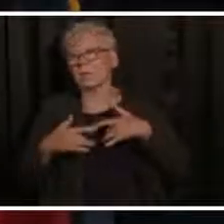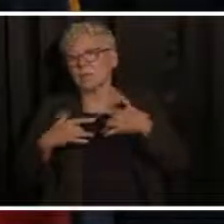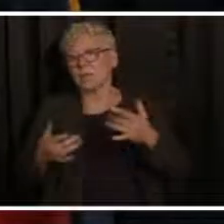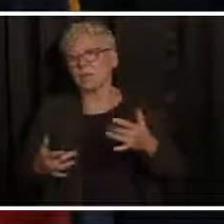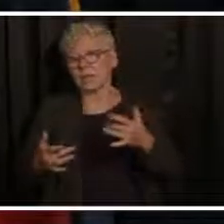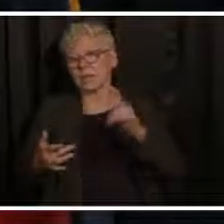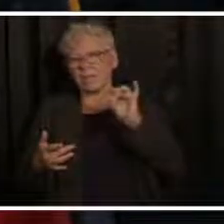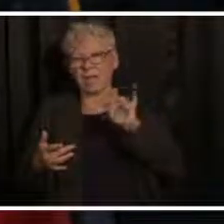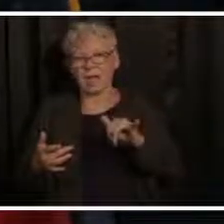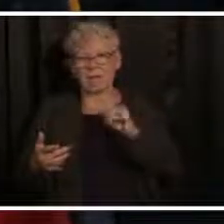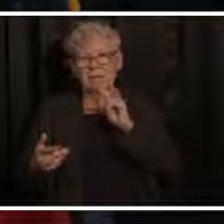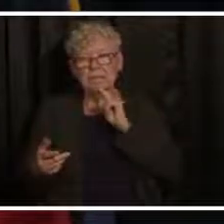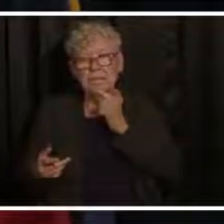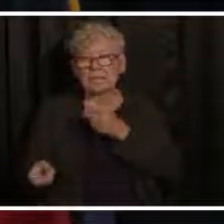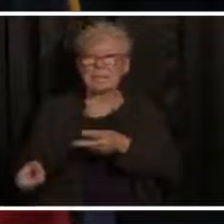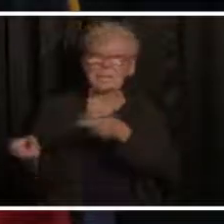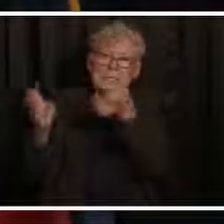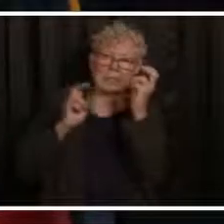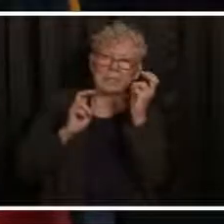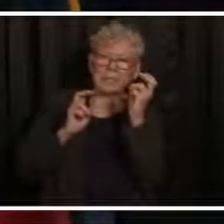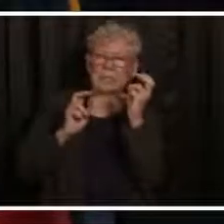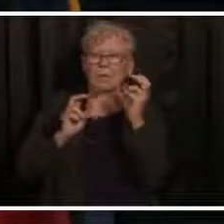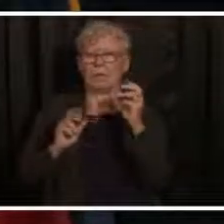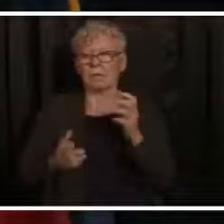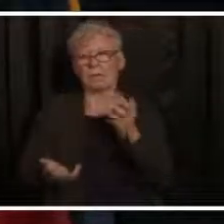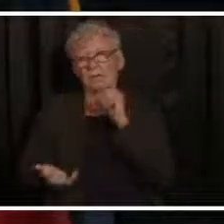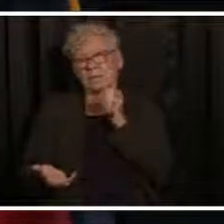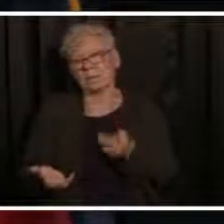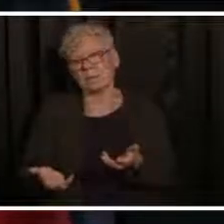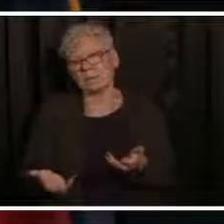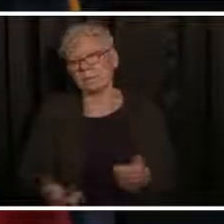against that. Uh we are doing as you can tell uh really all